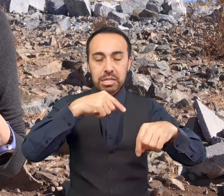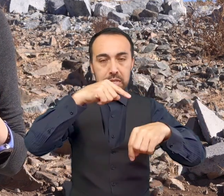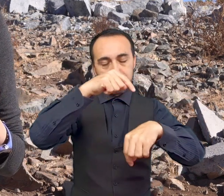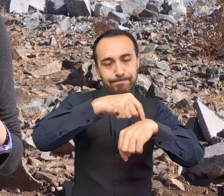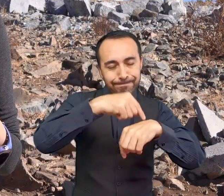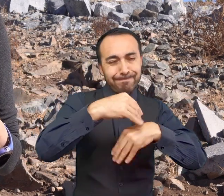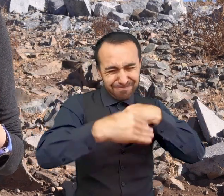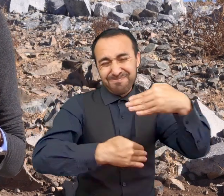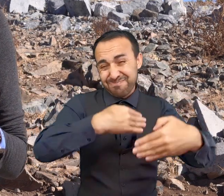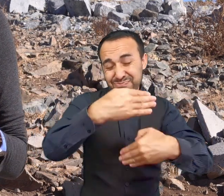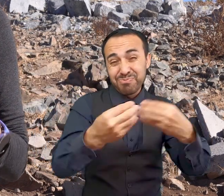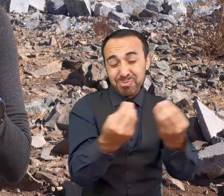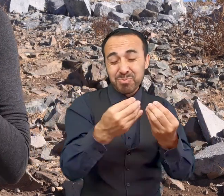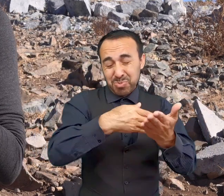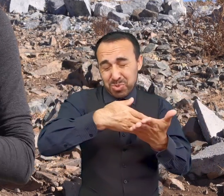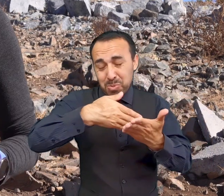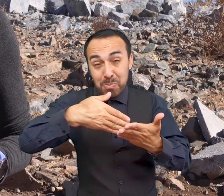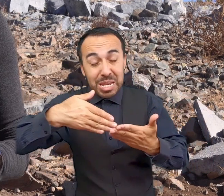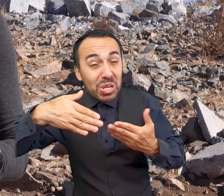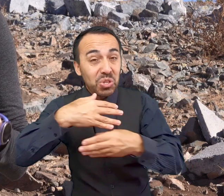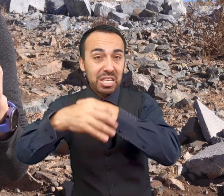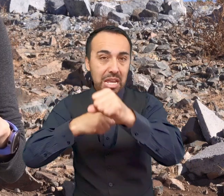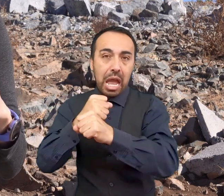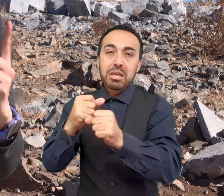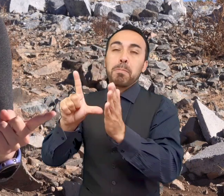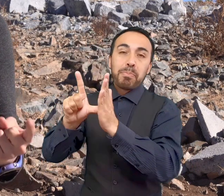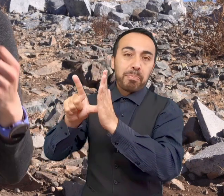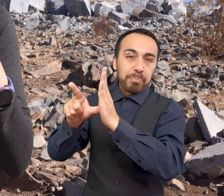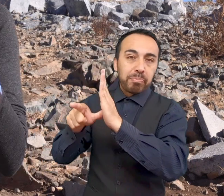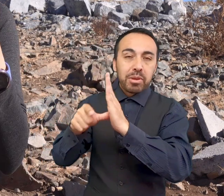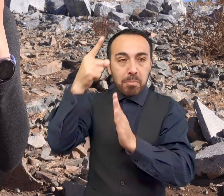for the creation of life. Without the elements produced by stellar evolution, in the